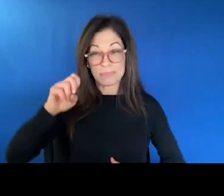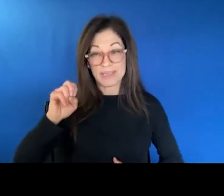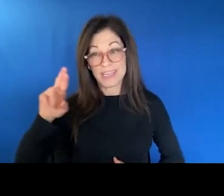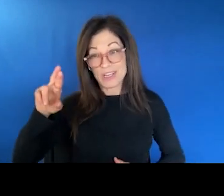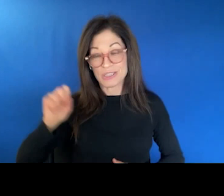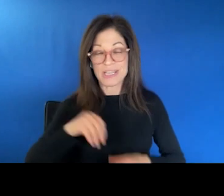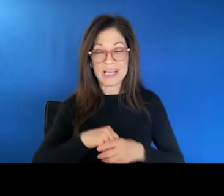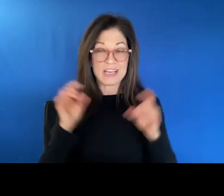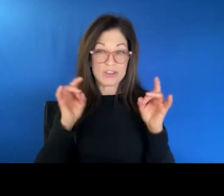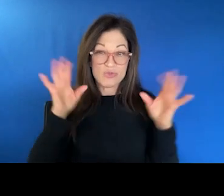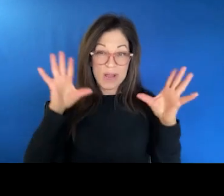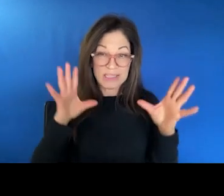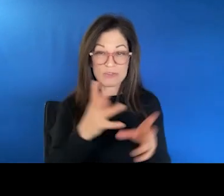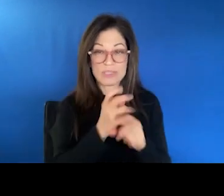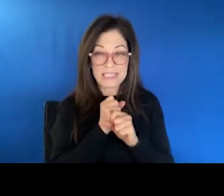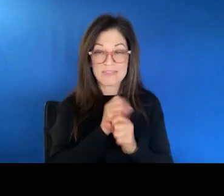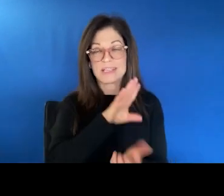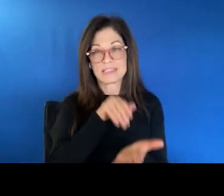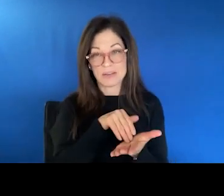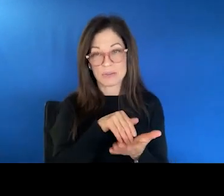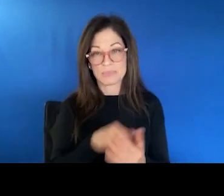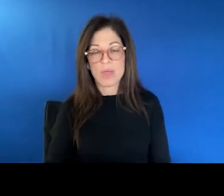RECEIVING CENTERS. WE HAD A COUPLE OF FOCUSES -- I THINK TONJA